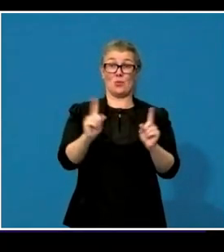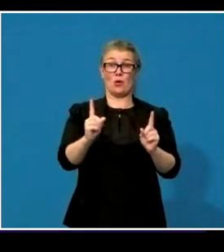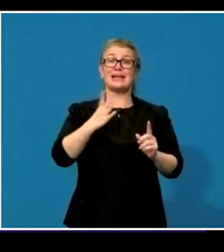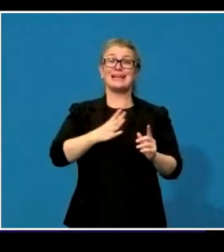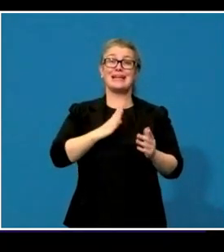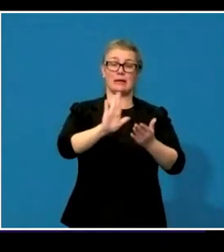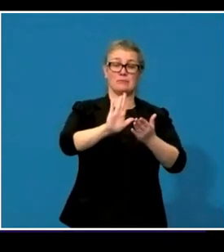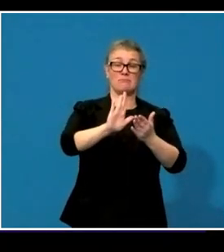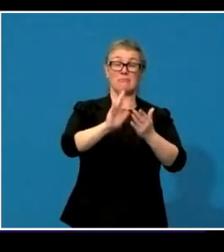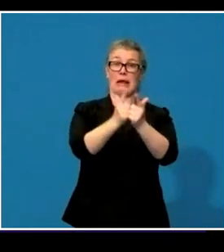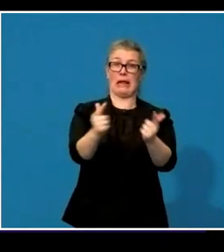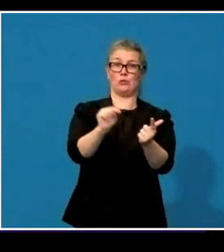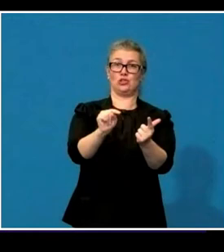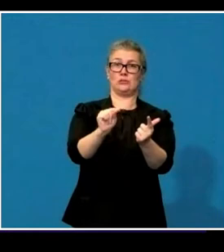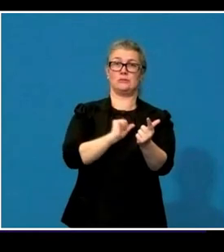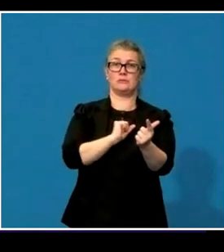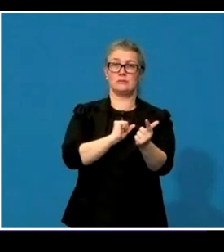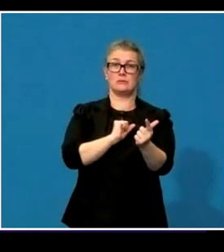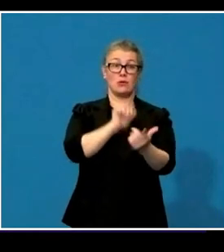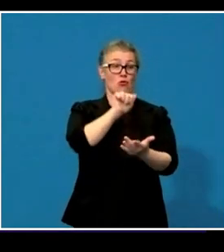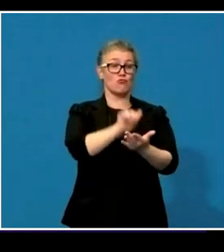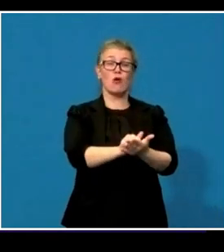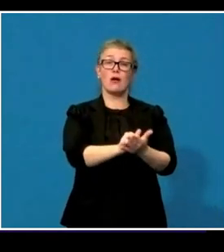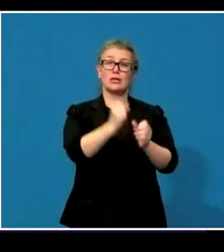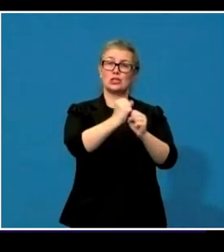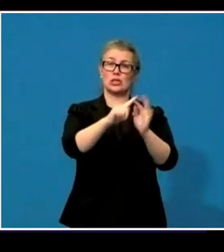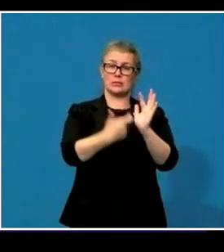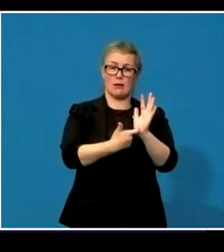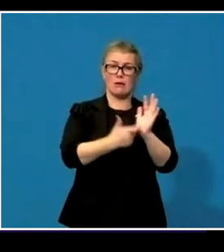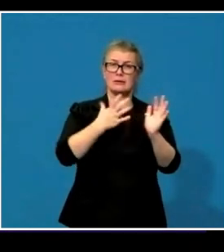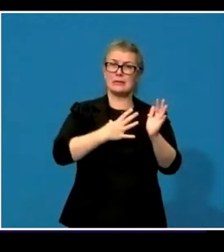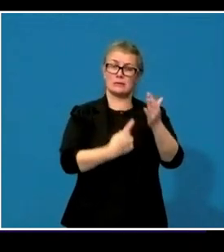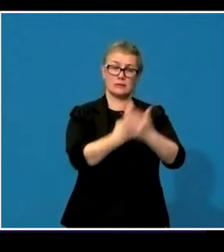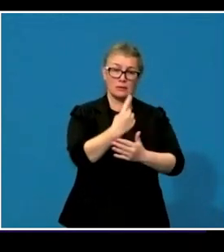right gender and she would need it to take place in the right place with the right